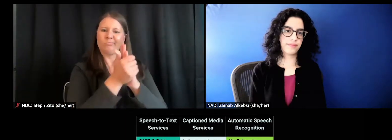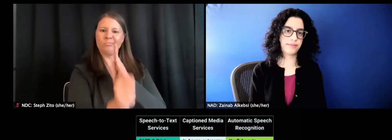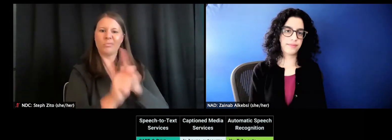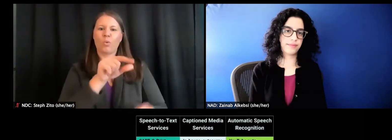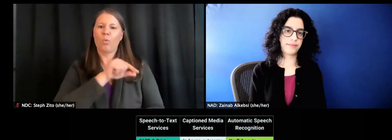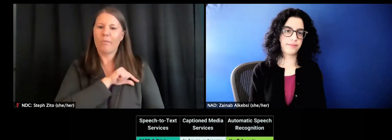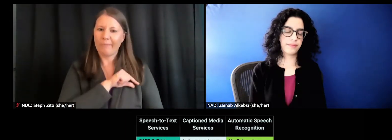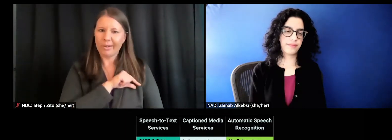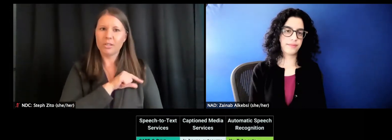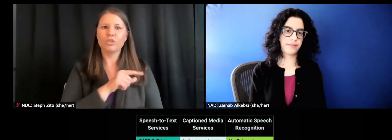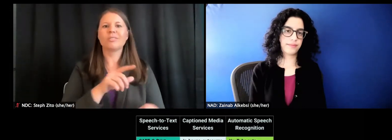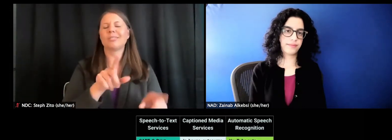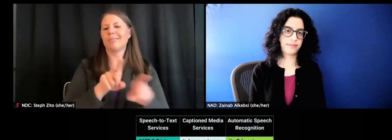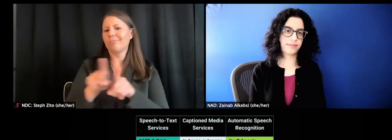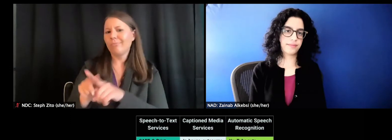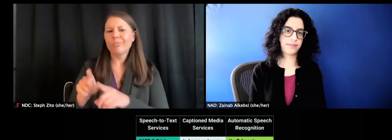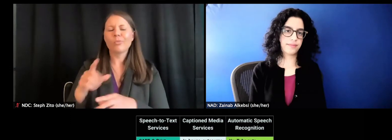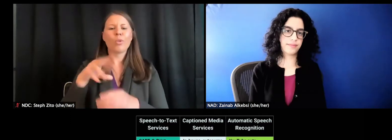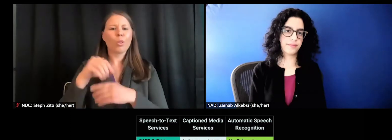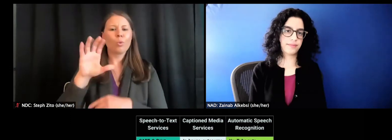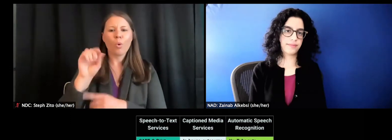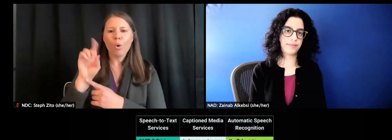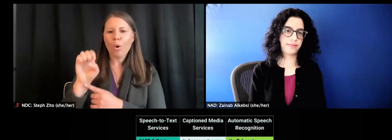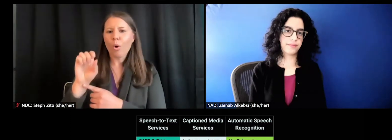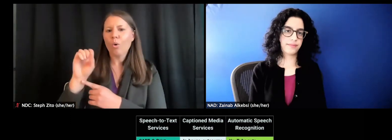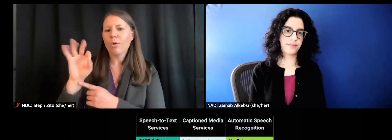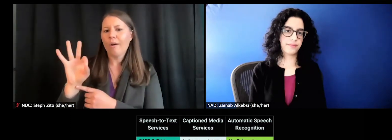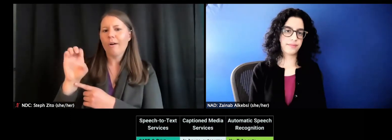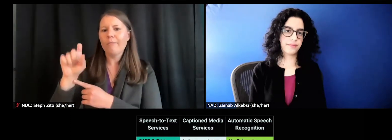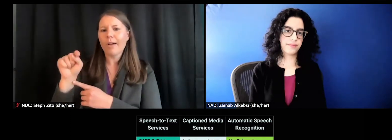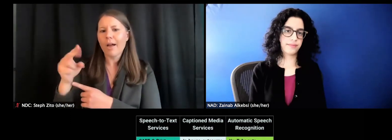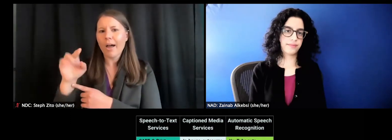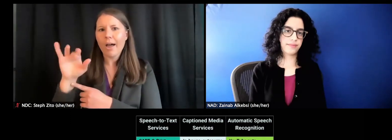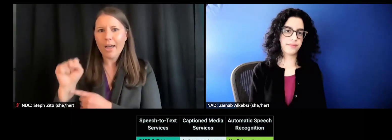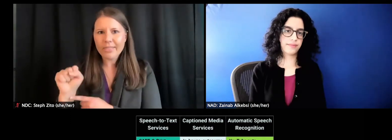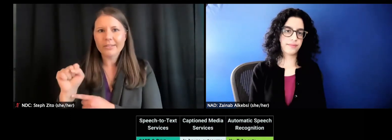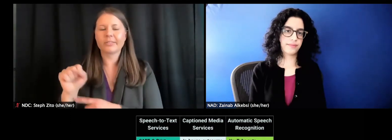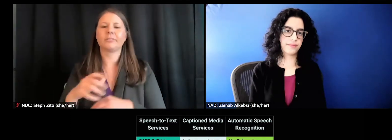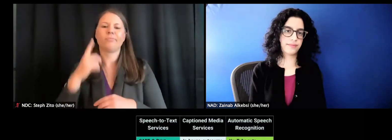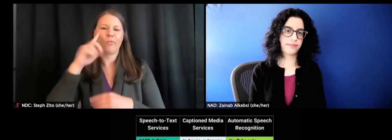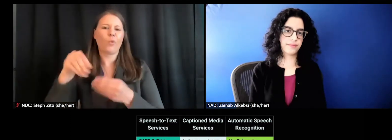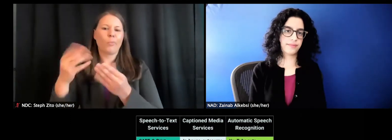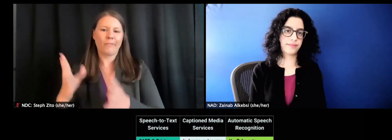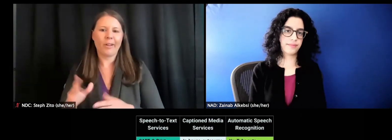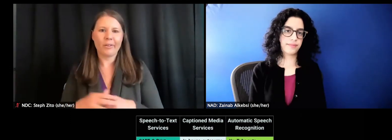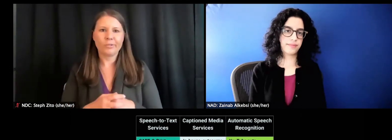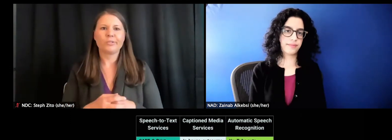organizations including minimal qualifications and code of ethics for those providers.